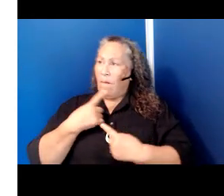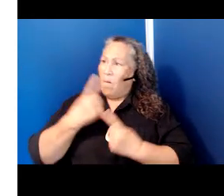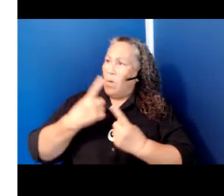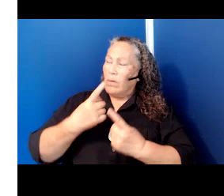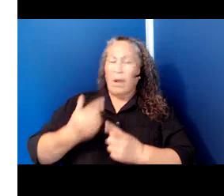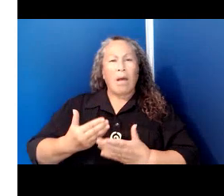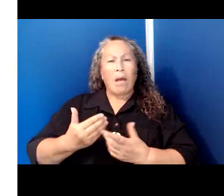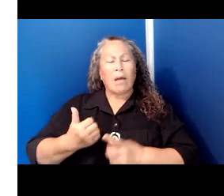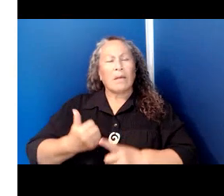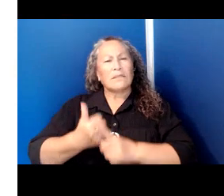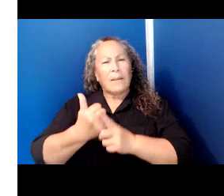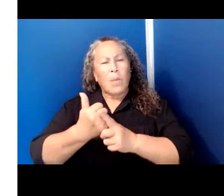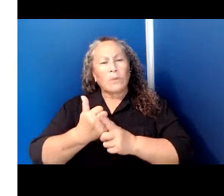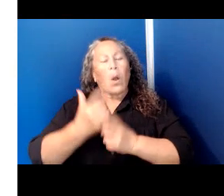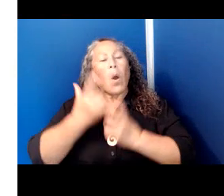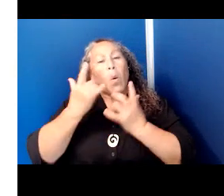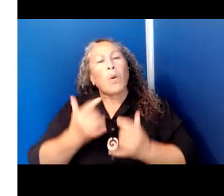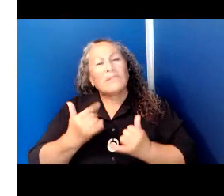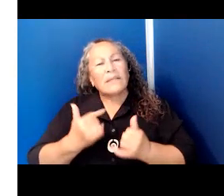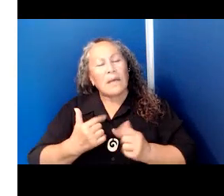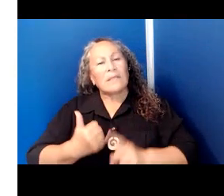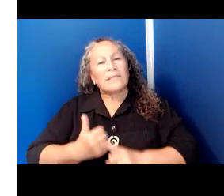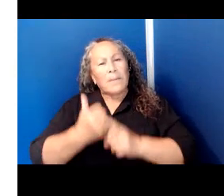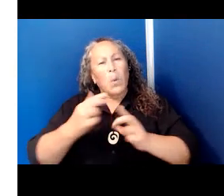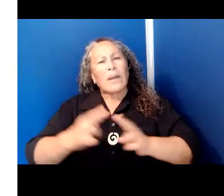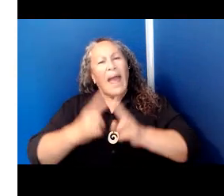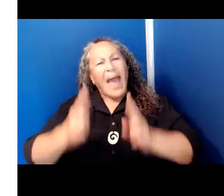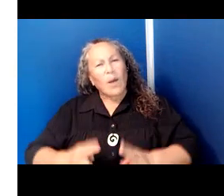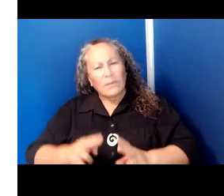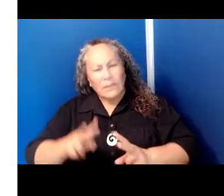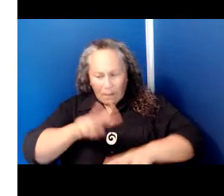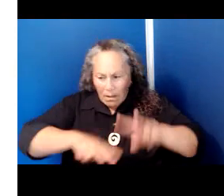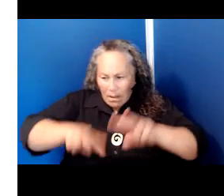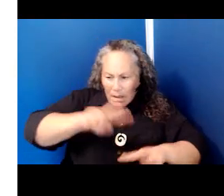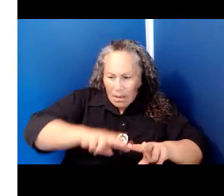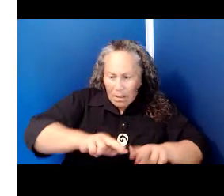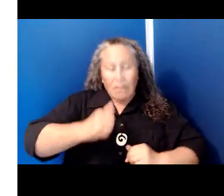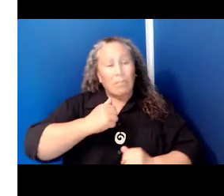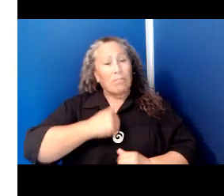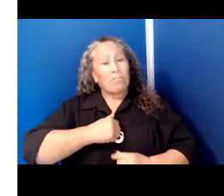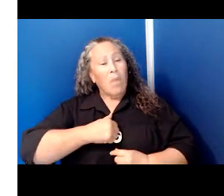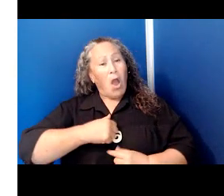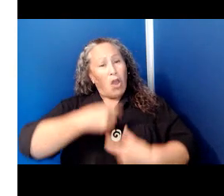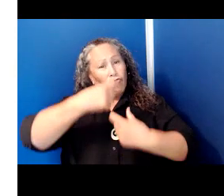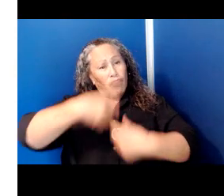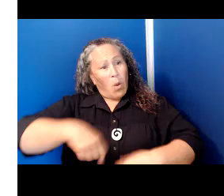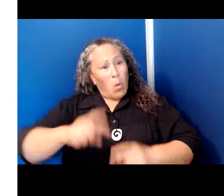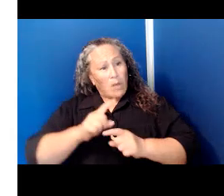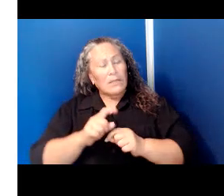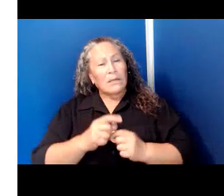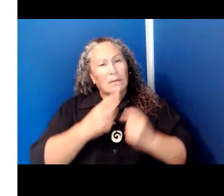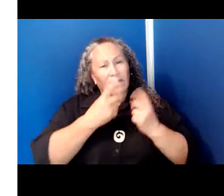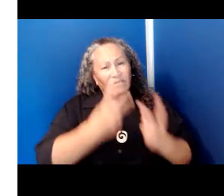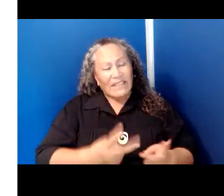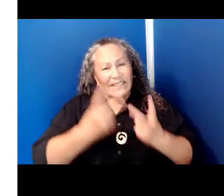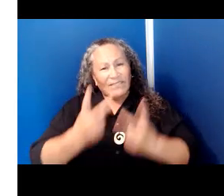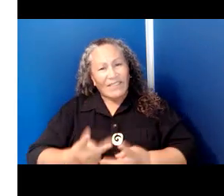how they are going, for Ministry of Health. My role was to visit people in their homes